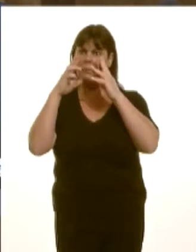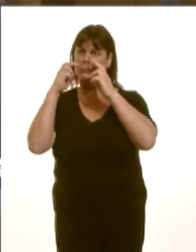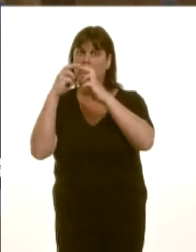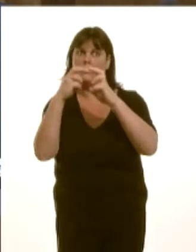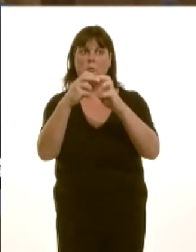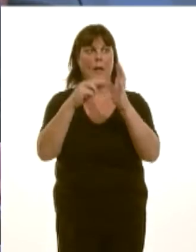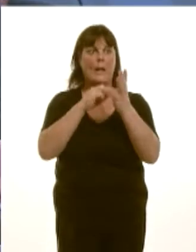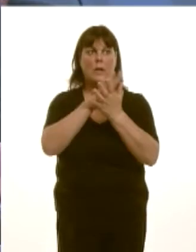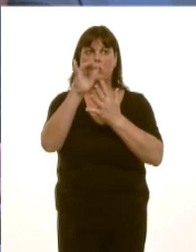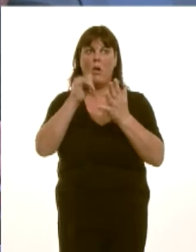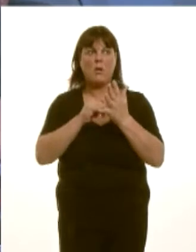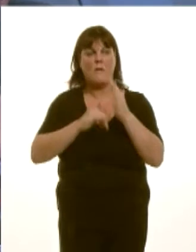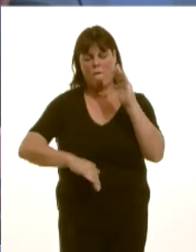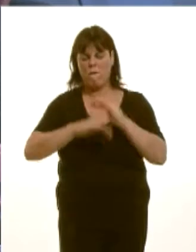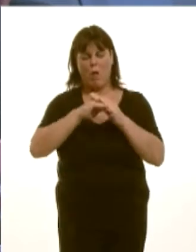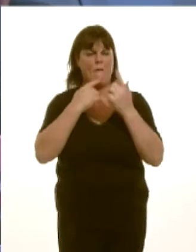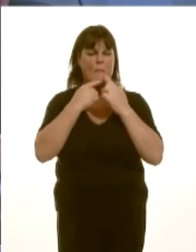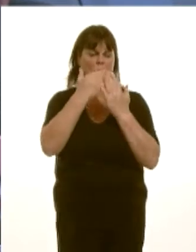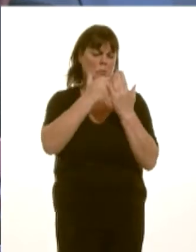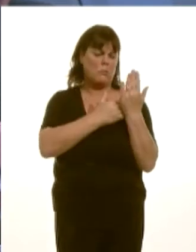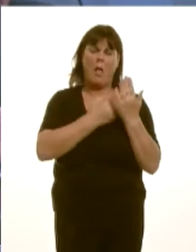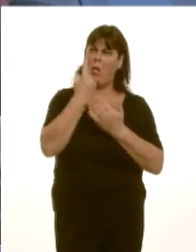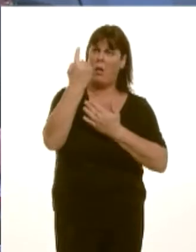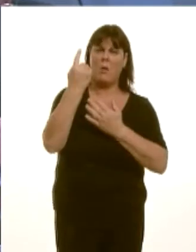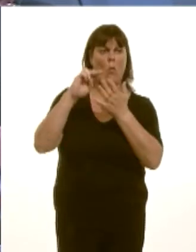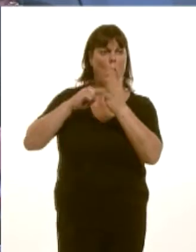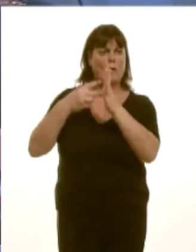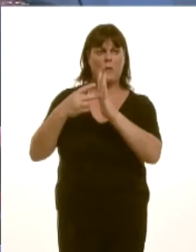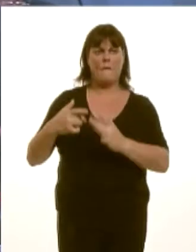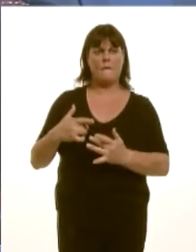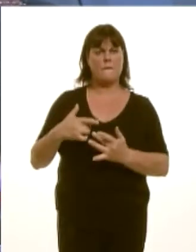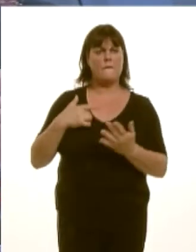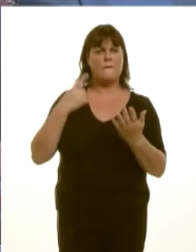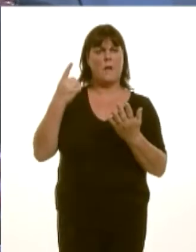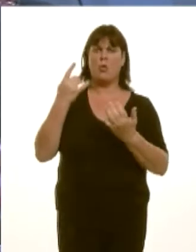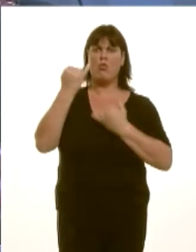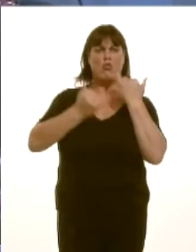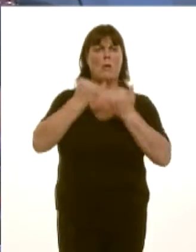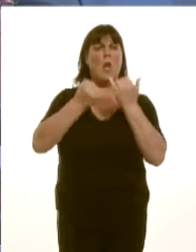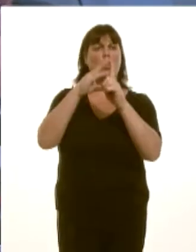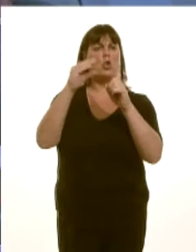As I said, it is an organisation that, when it felt the need to criticise us as a party